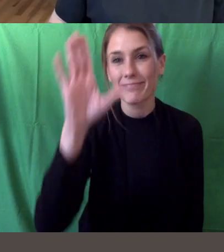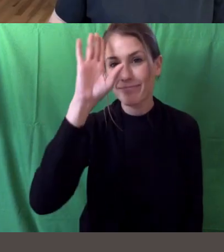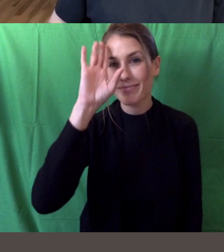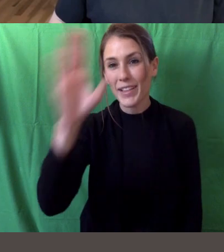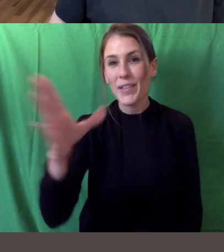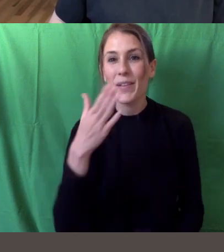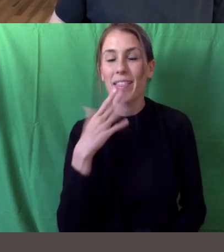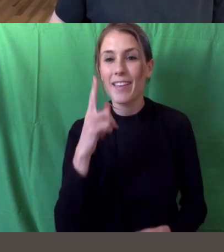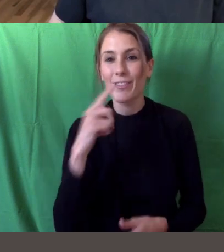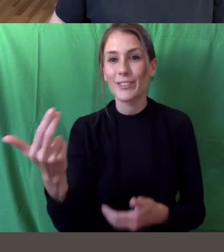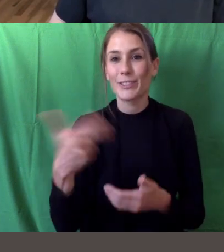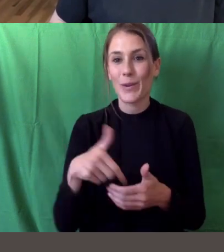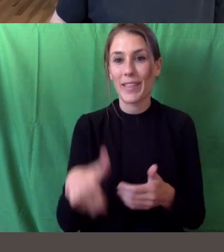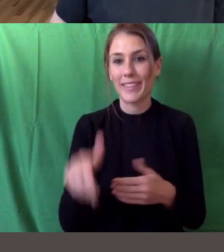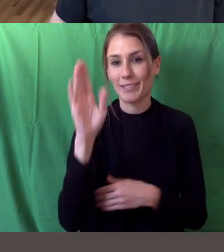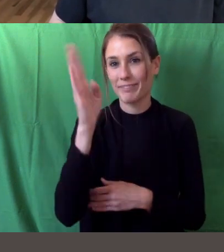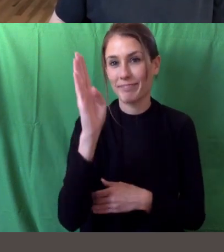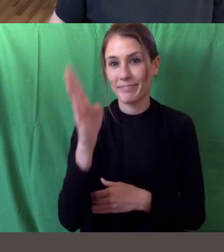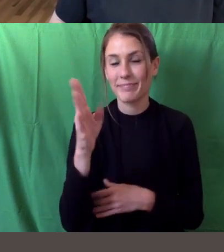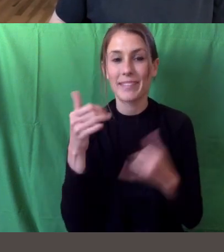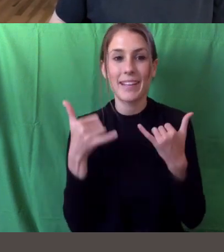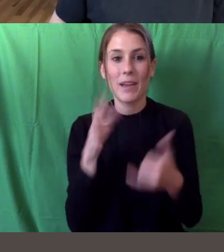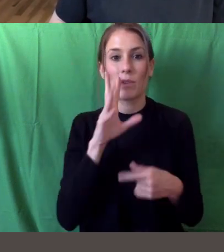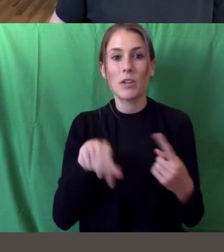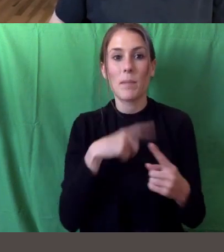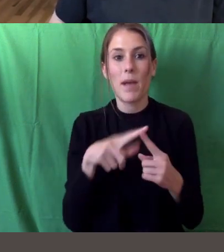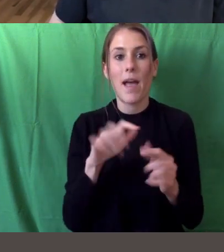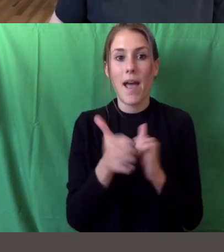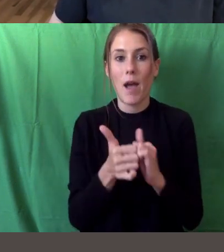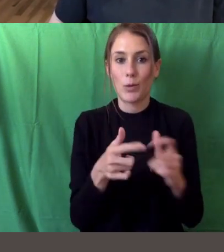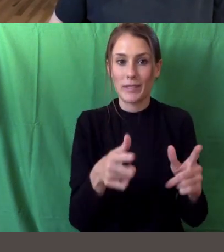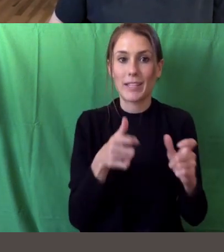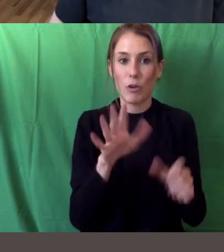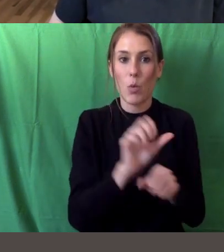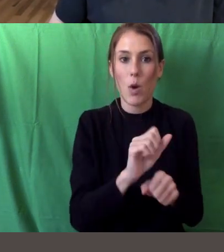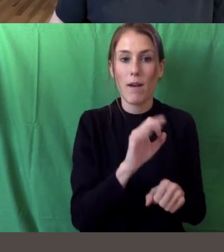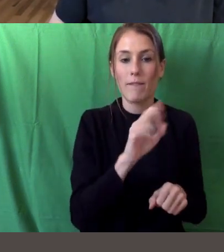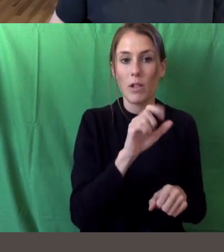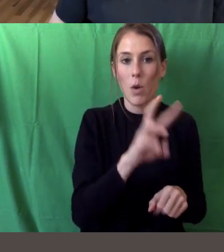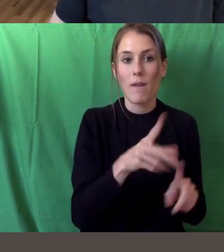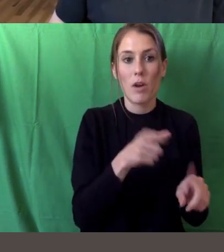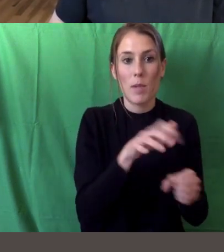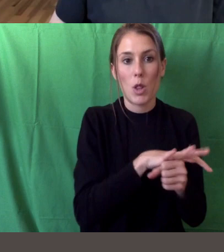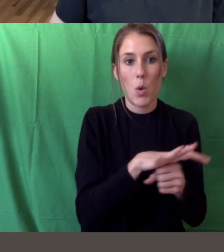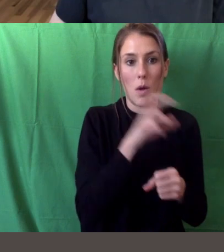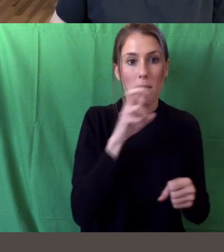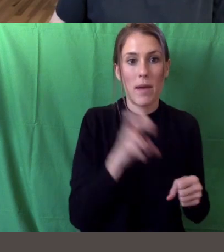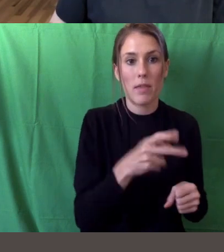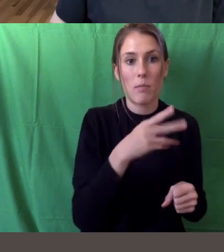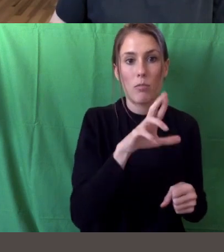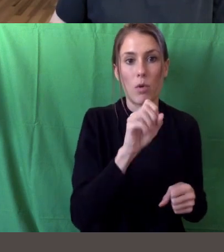Hey, folks, thanks for joining this talk. Today, we're going to be talking about how to accelerate your workflow from local prototype to the cloud.